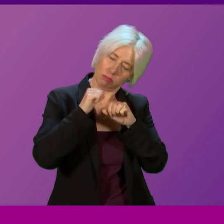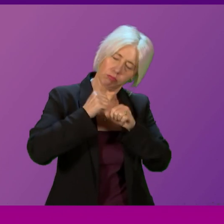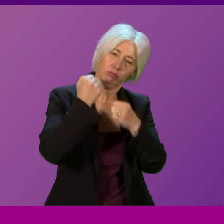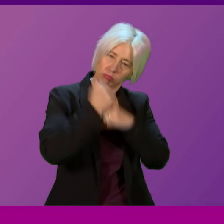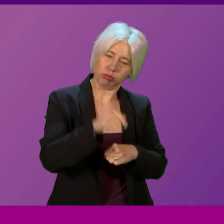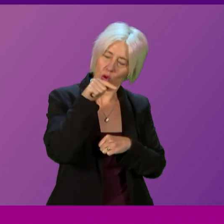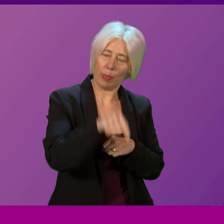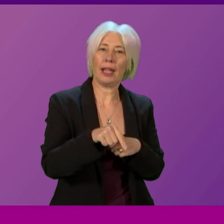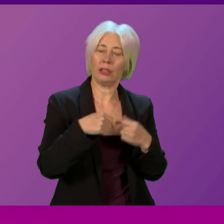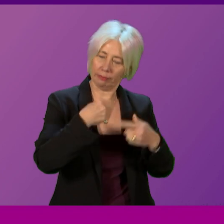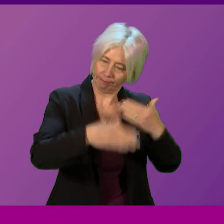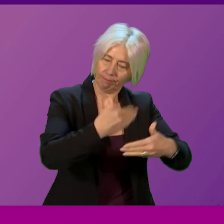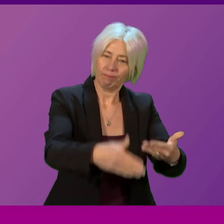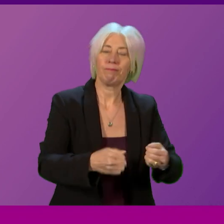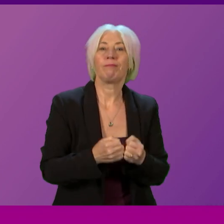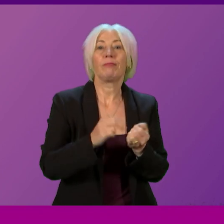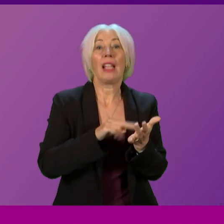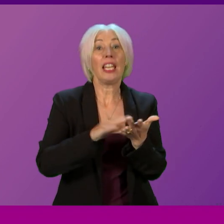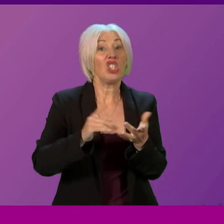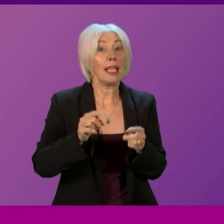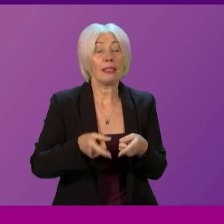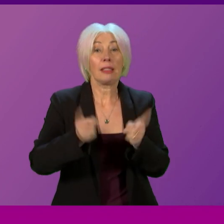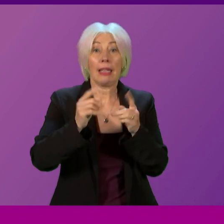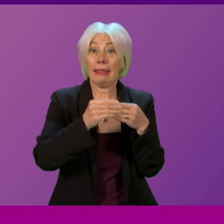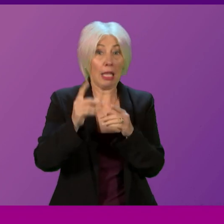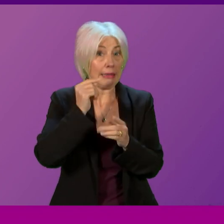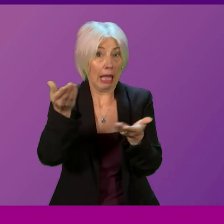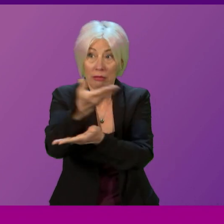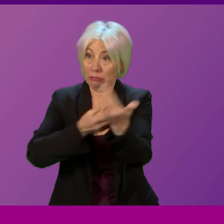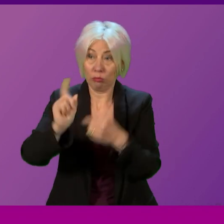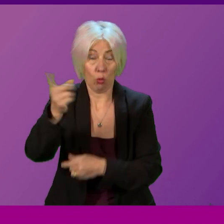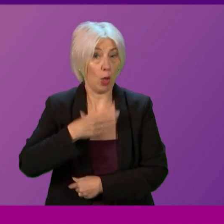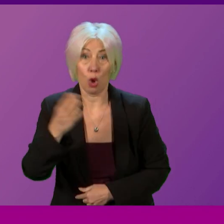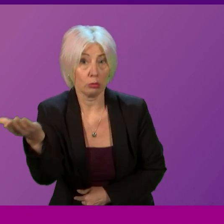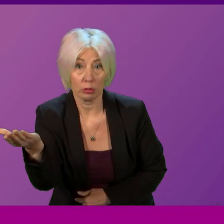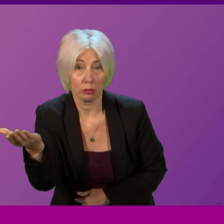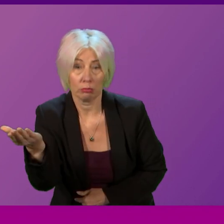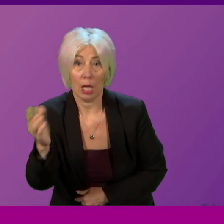NHS leaders are entitled to discuss what they want, but they do not make Government policy.